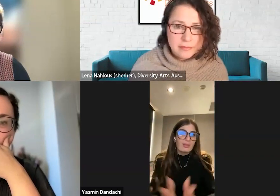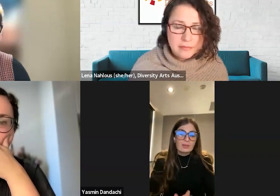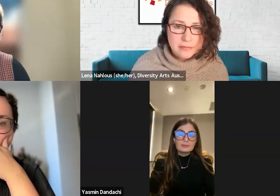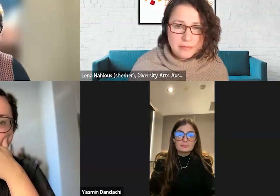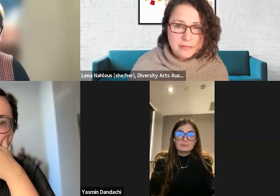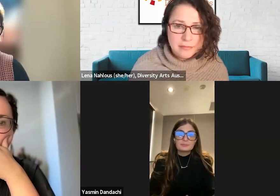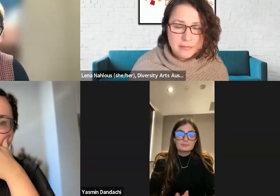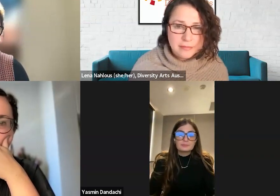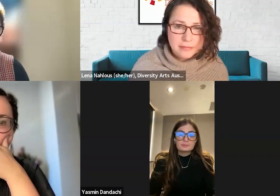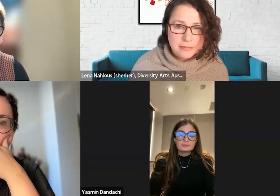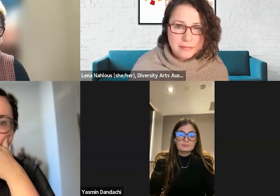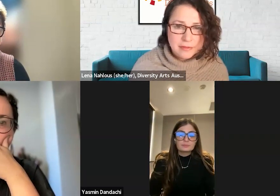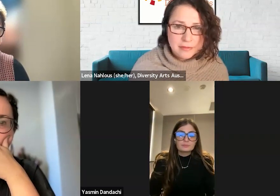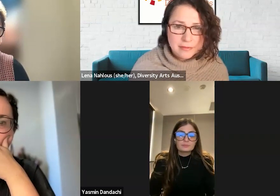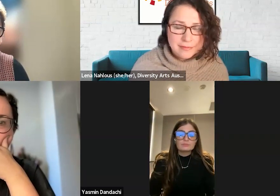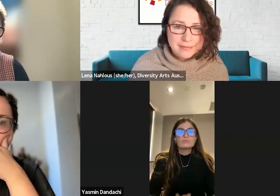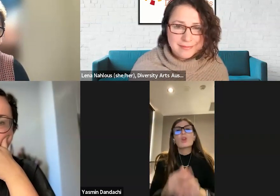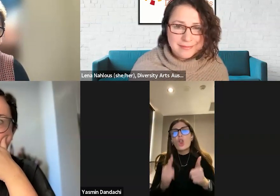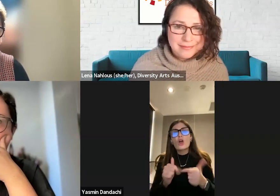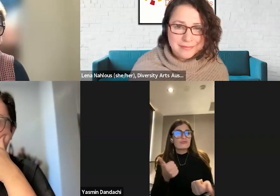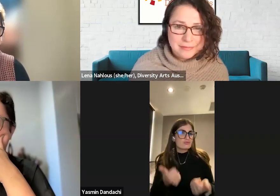And there's a lot of really good examples in the Native title